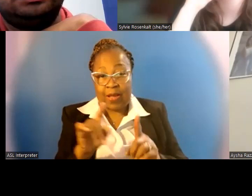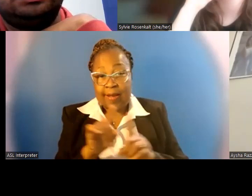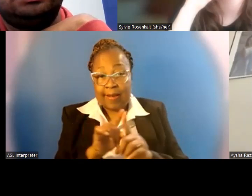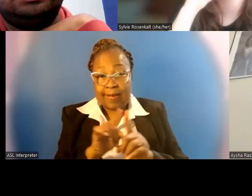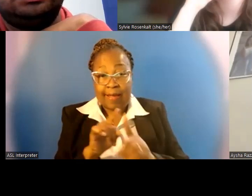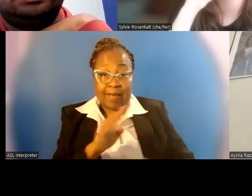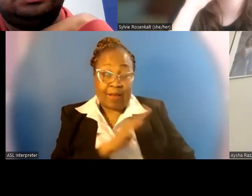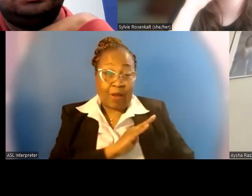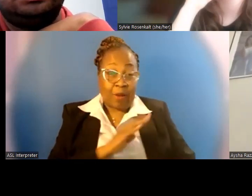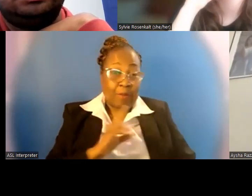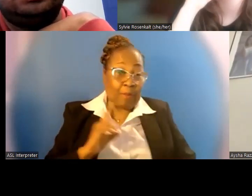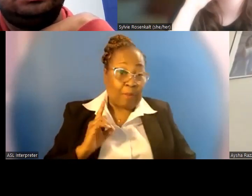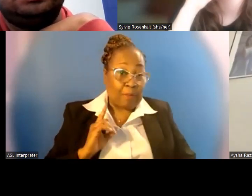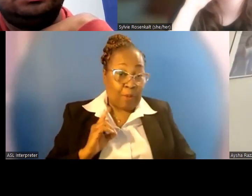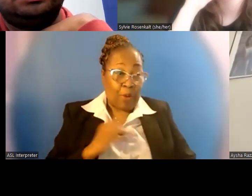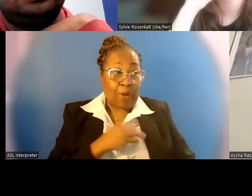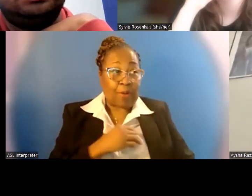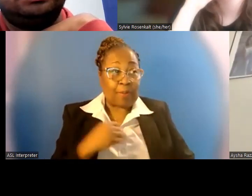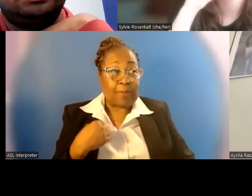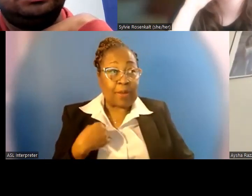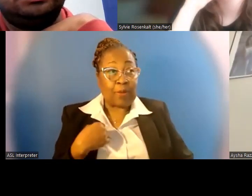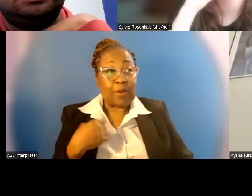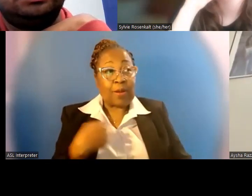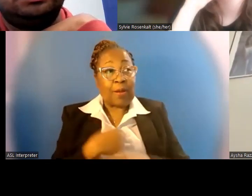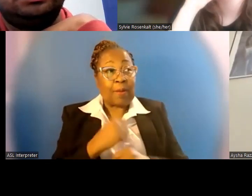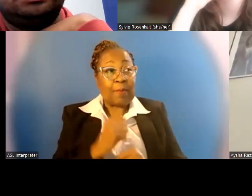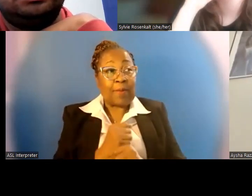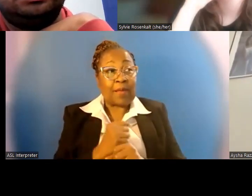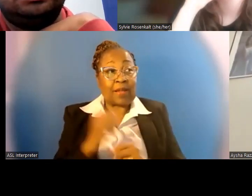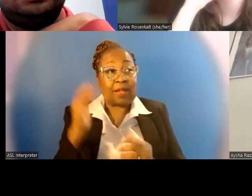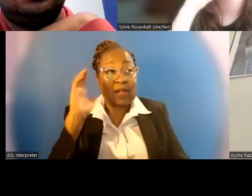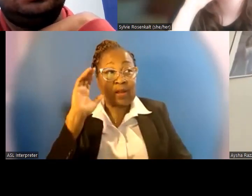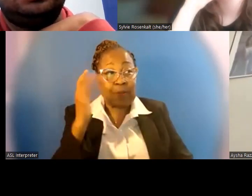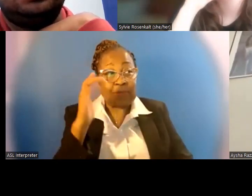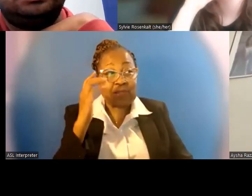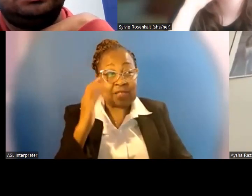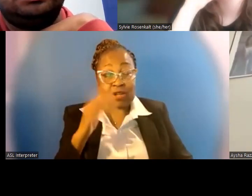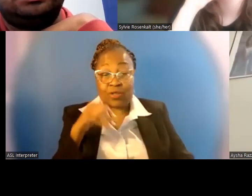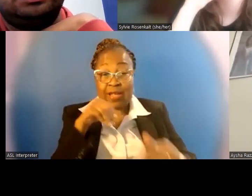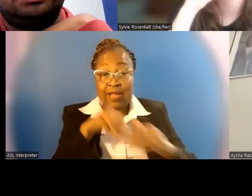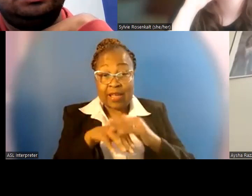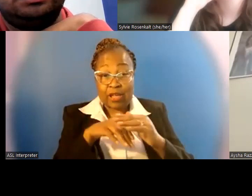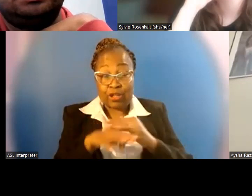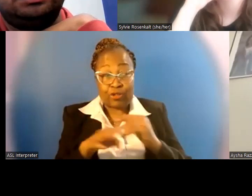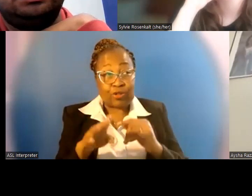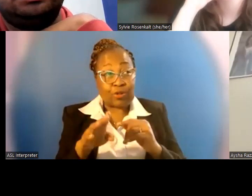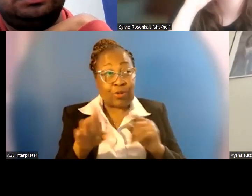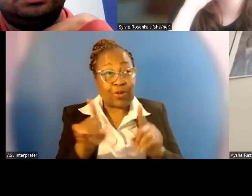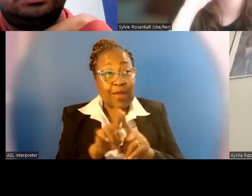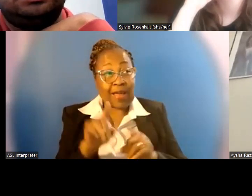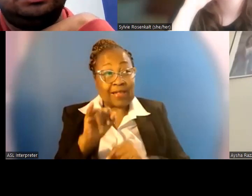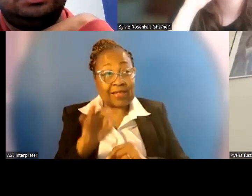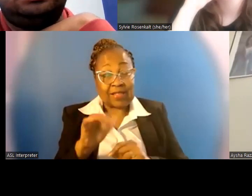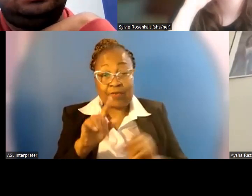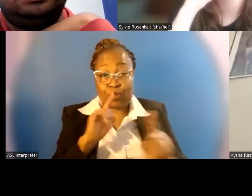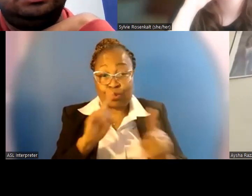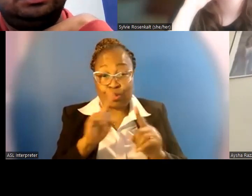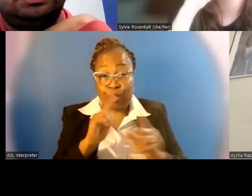another board member kind of made it the comparison of answer as if you're talking to somebody who spent their whole life on a deserted island